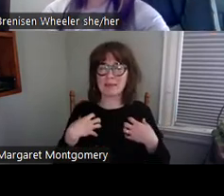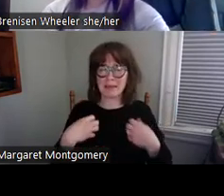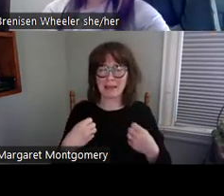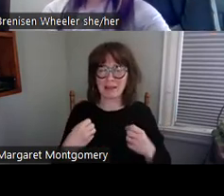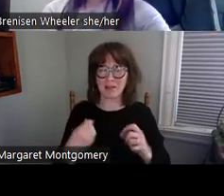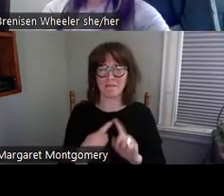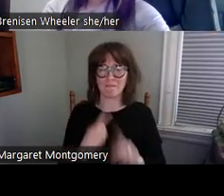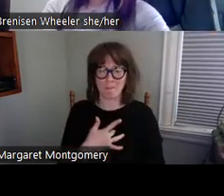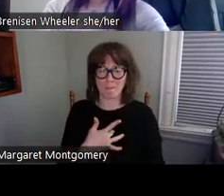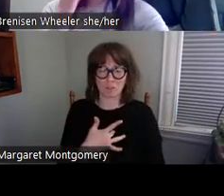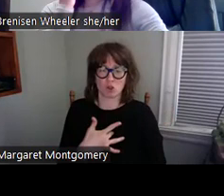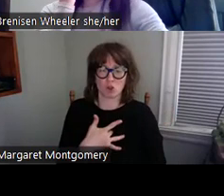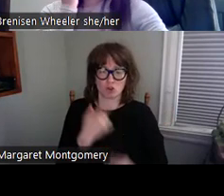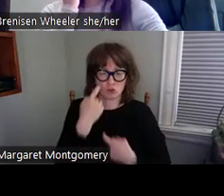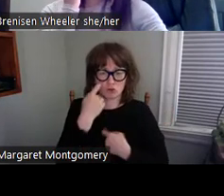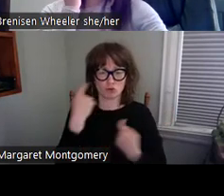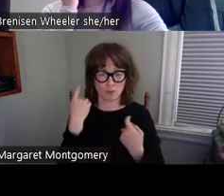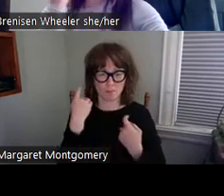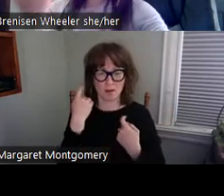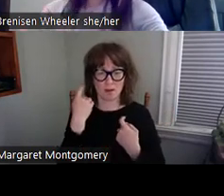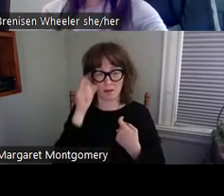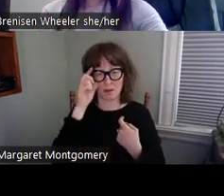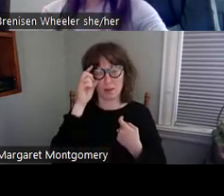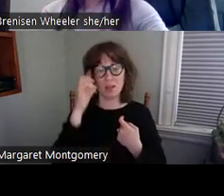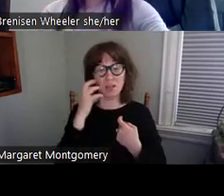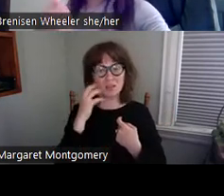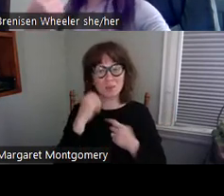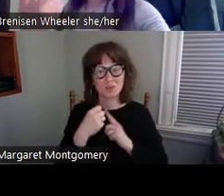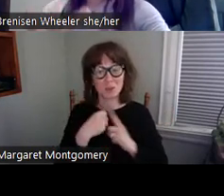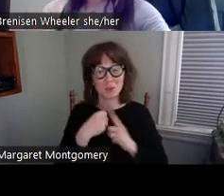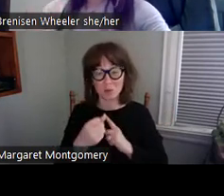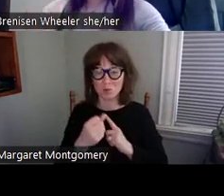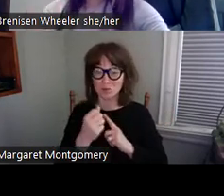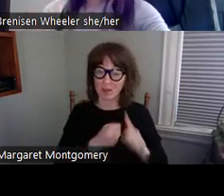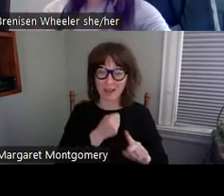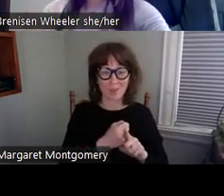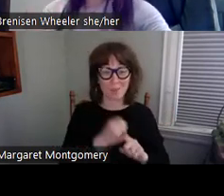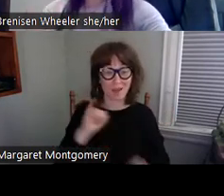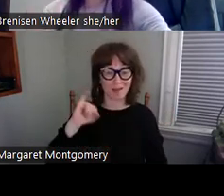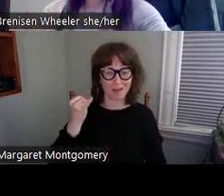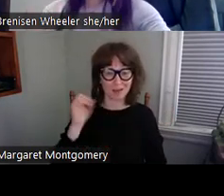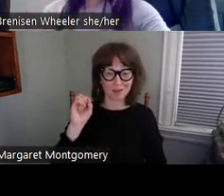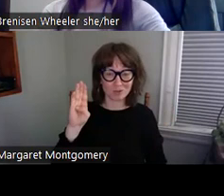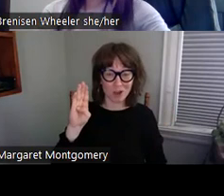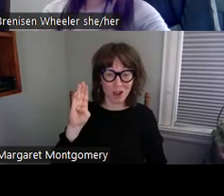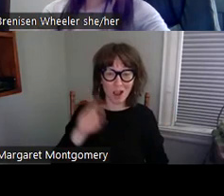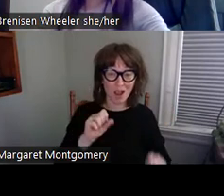the heart. 13:13:02 So experiencing abuse can impact the type of job. Someone can have the ability to trust someone in a relationship that they